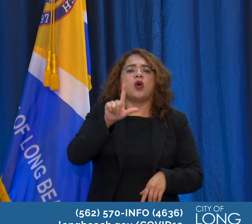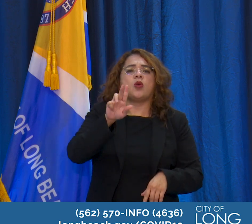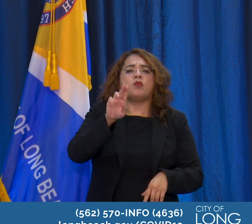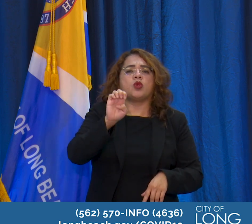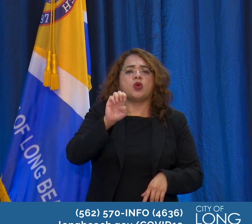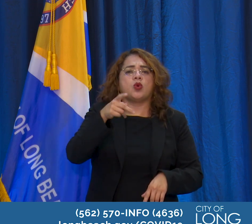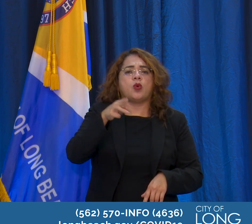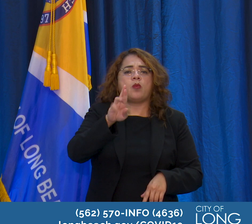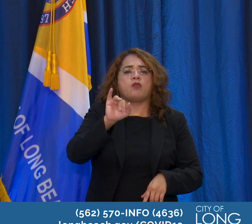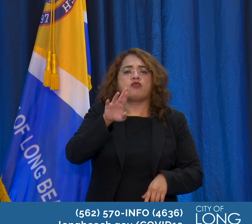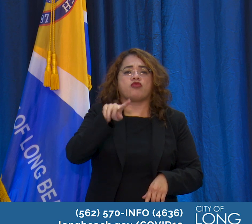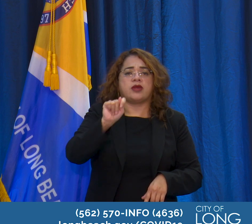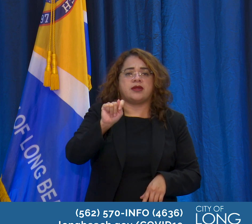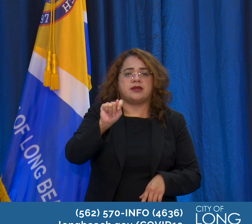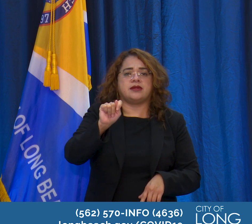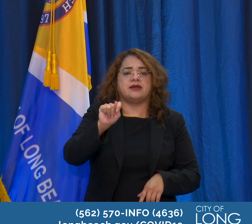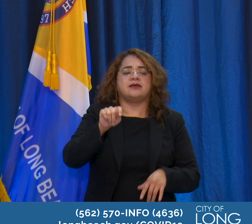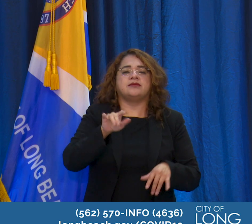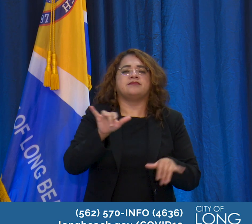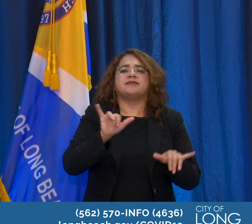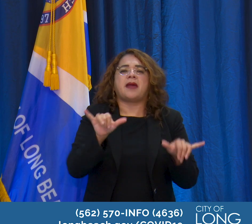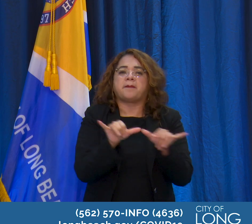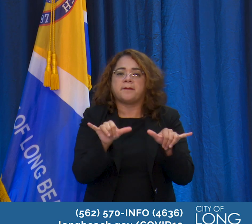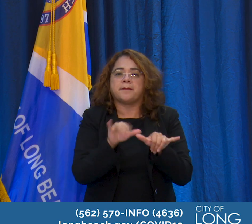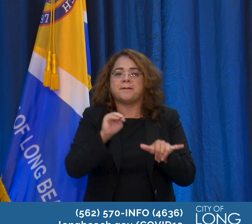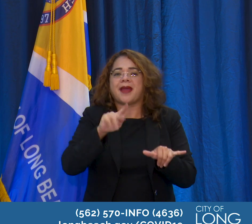We are in the purple category, which is the most widespread category.